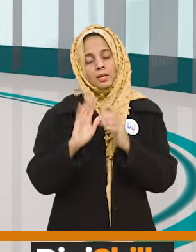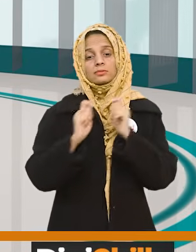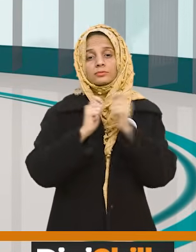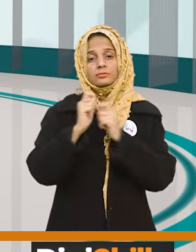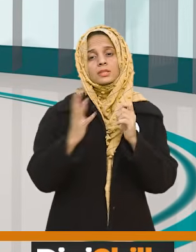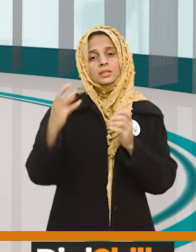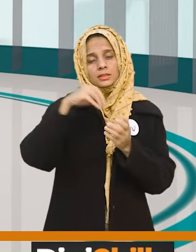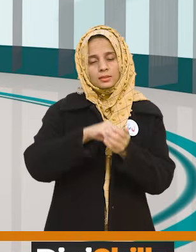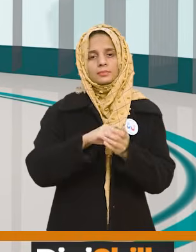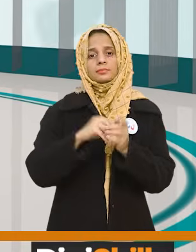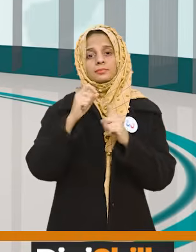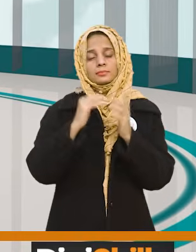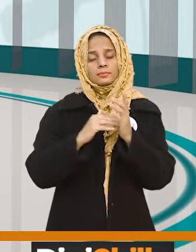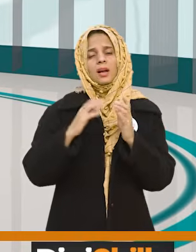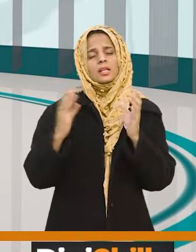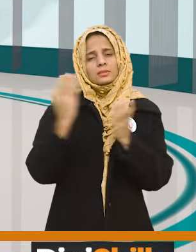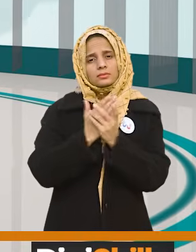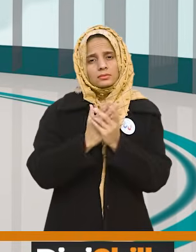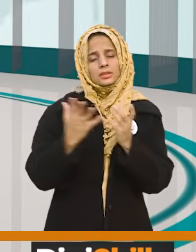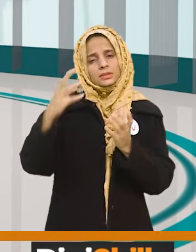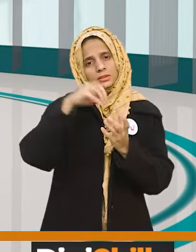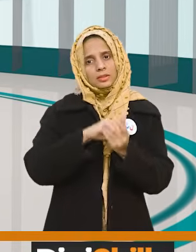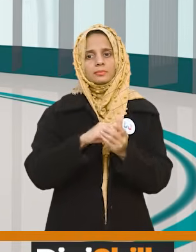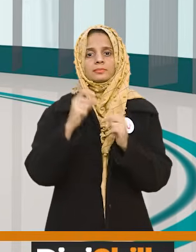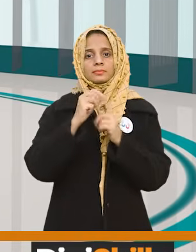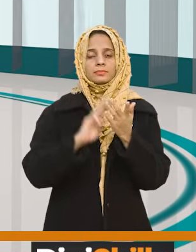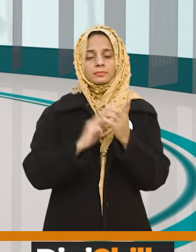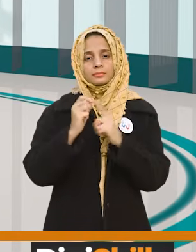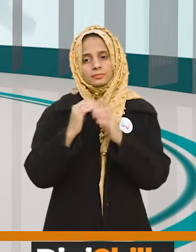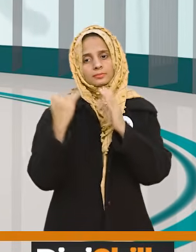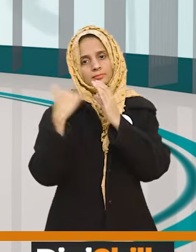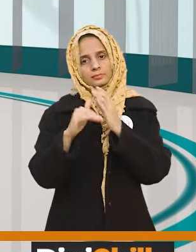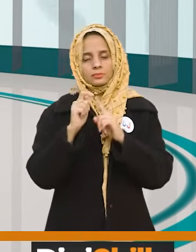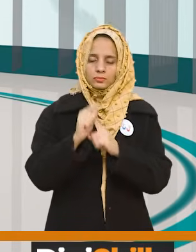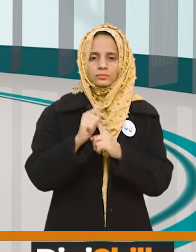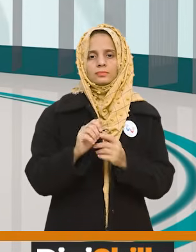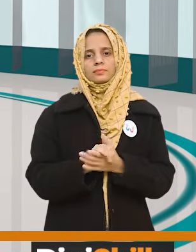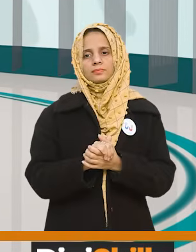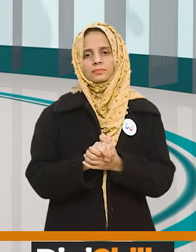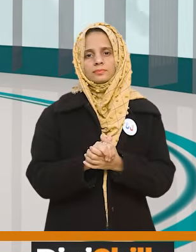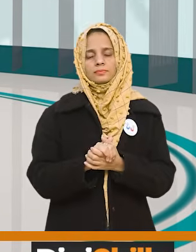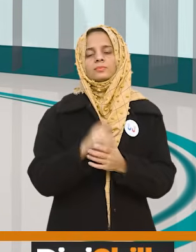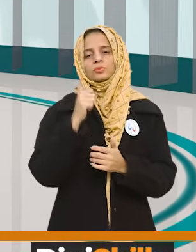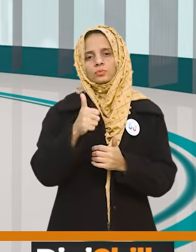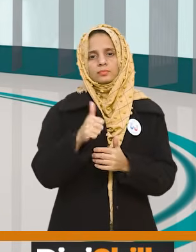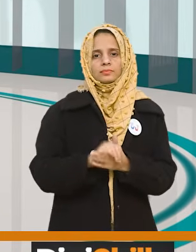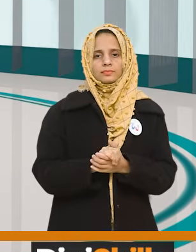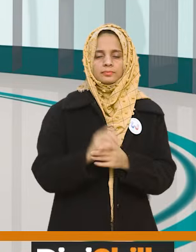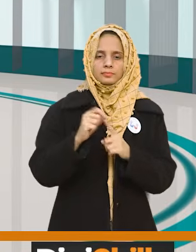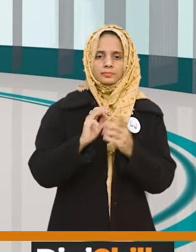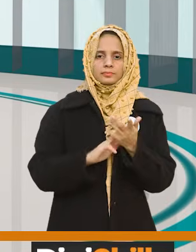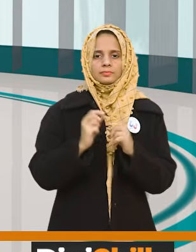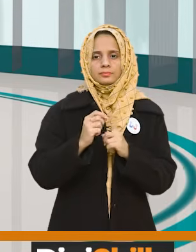All conversations, every documentary proof, and each file need to stay at PMB.